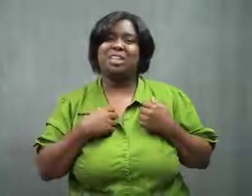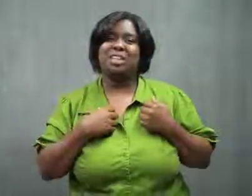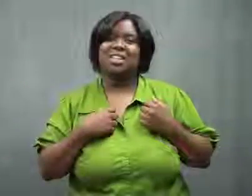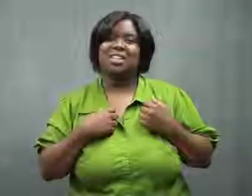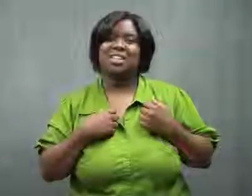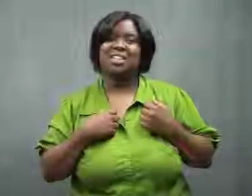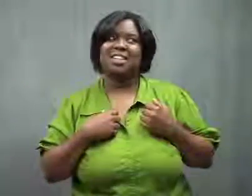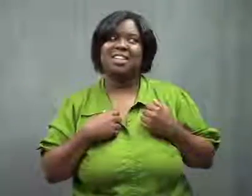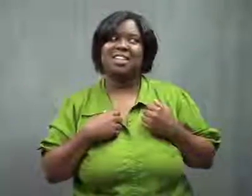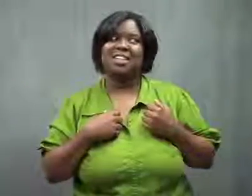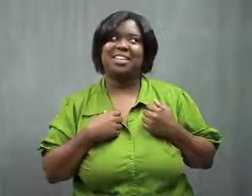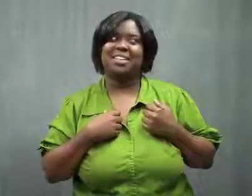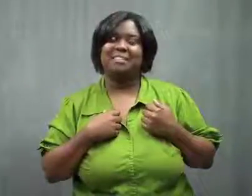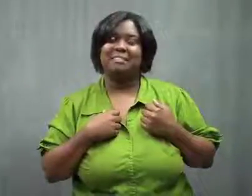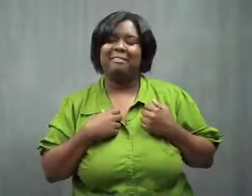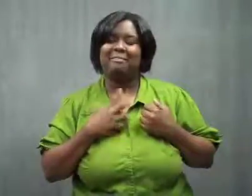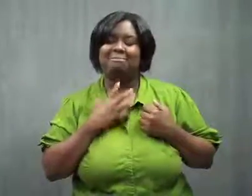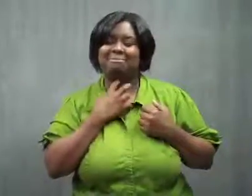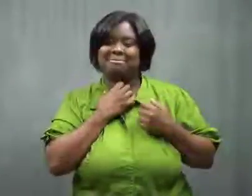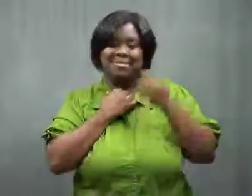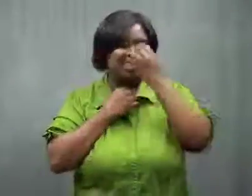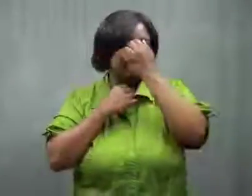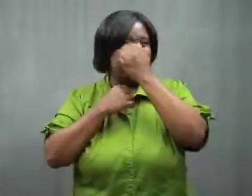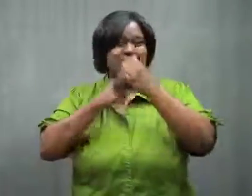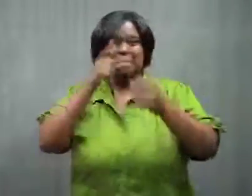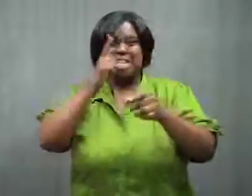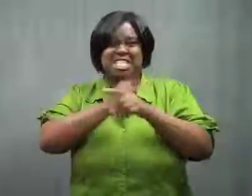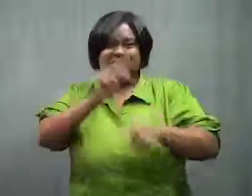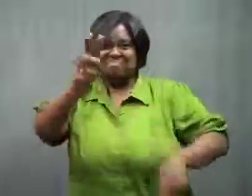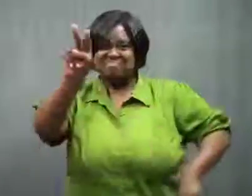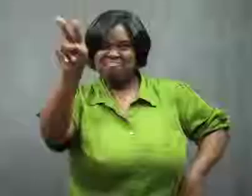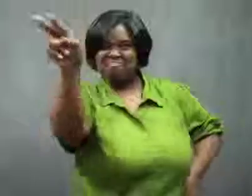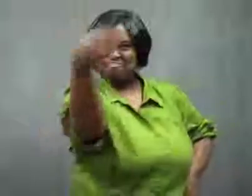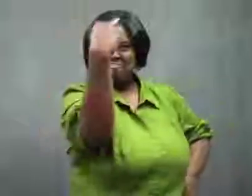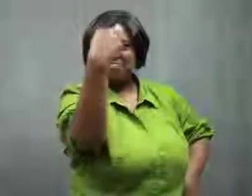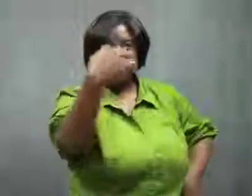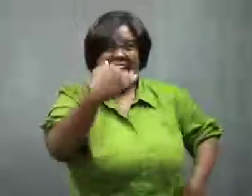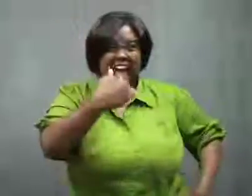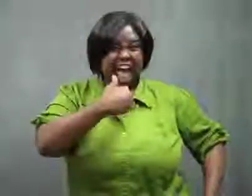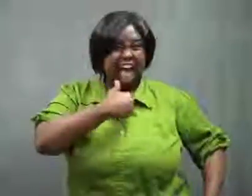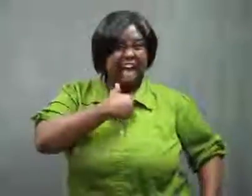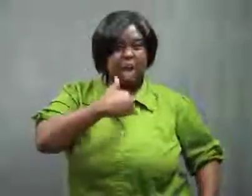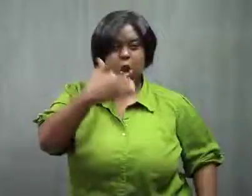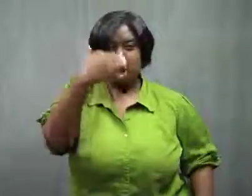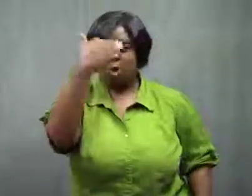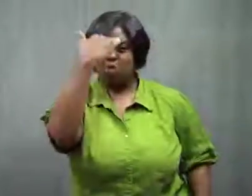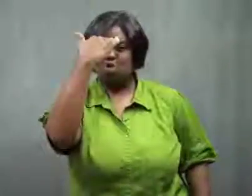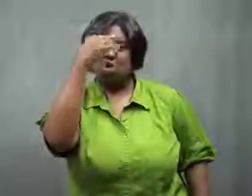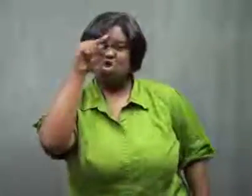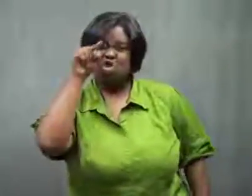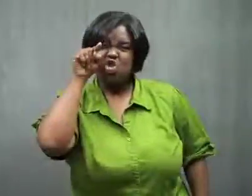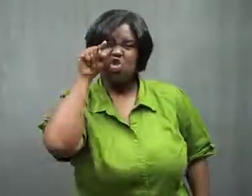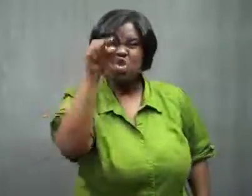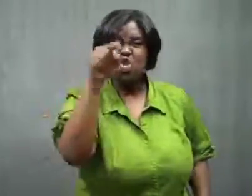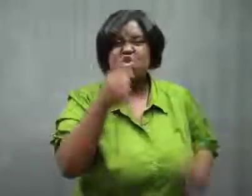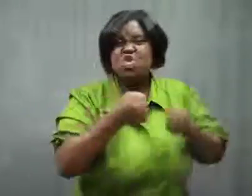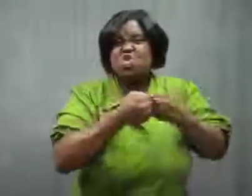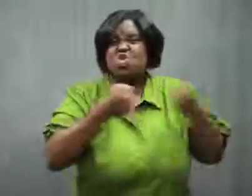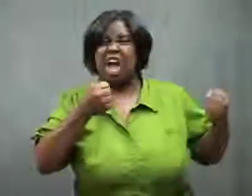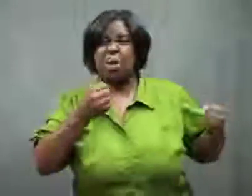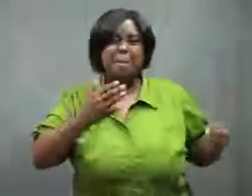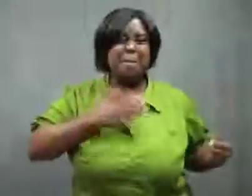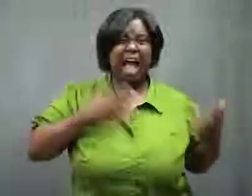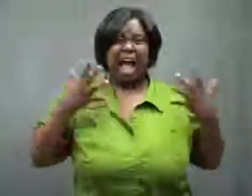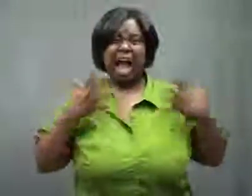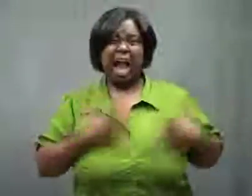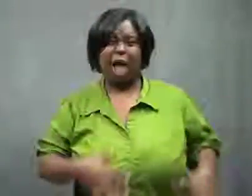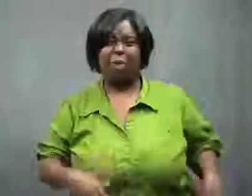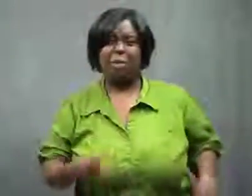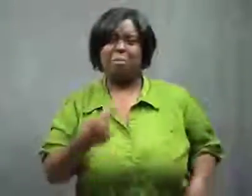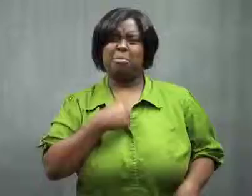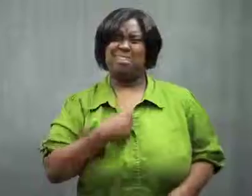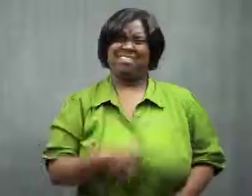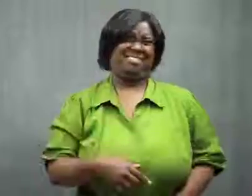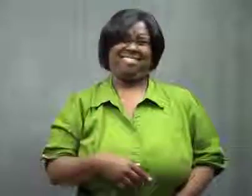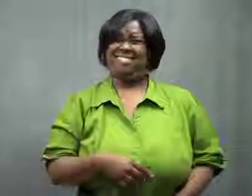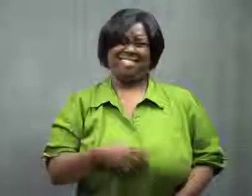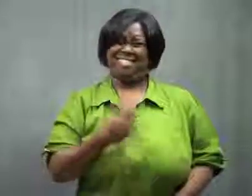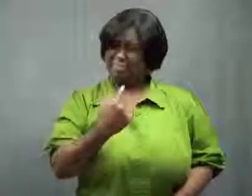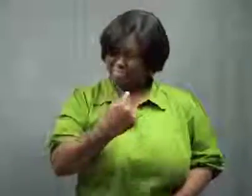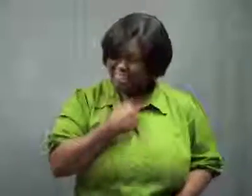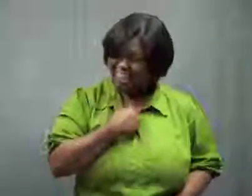I was stuck. My sister whipped around and looked at me.